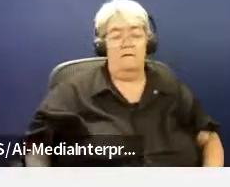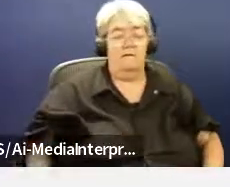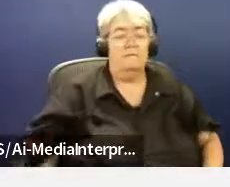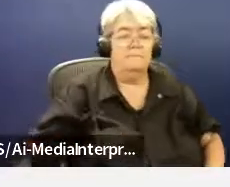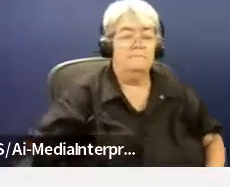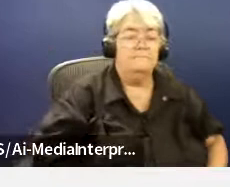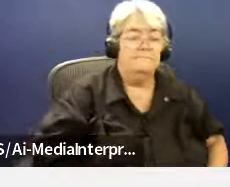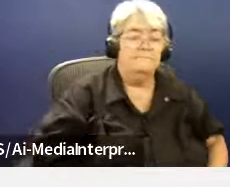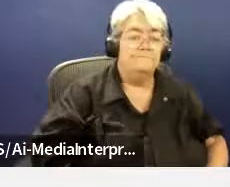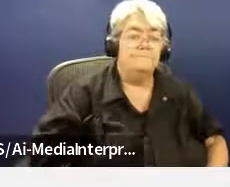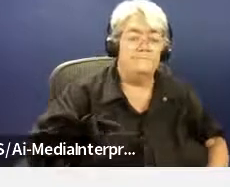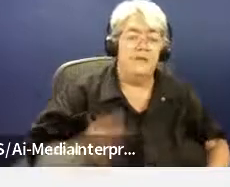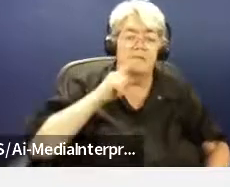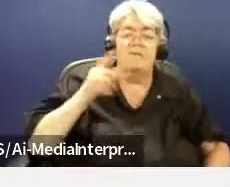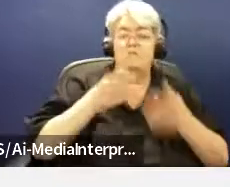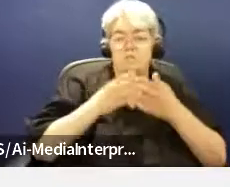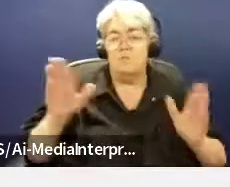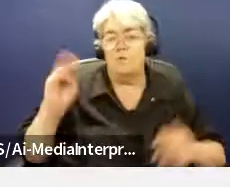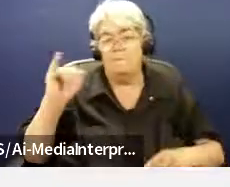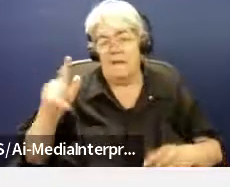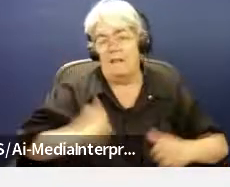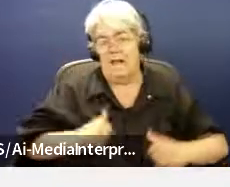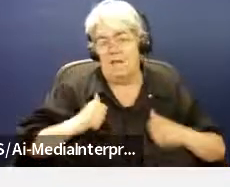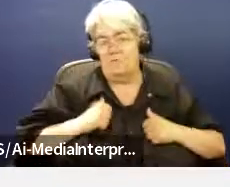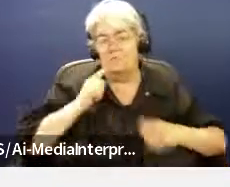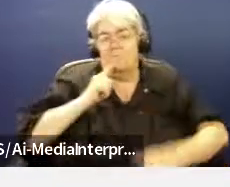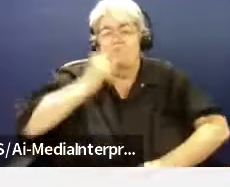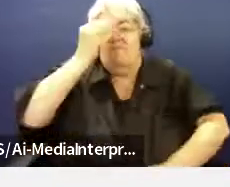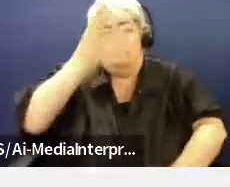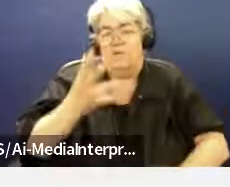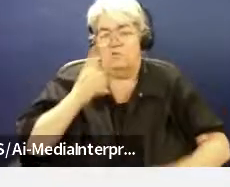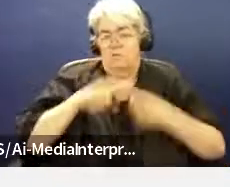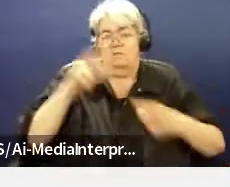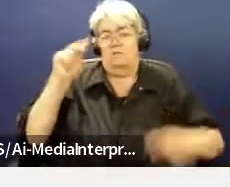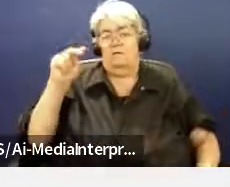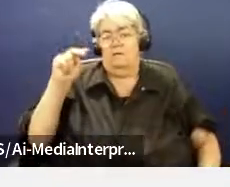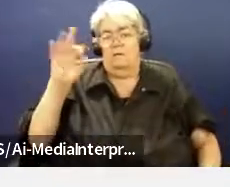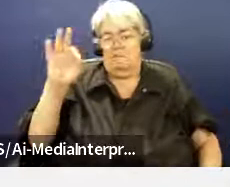MATT HACKETT: